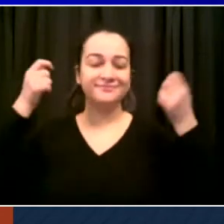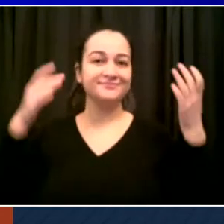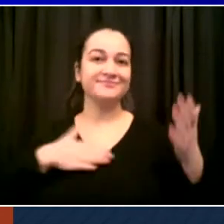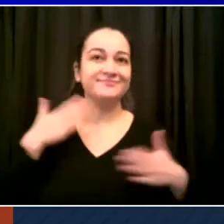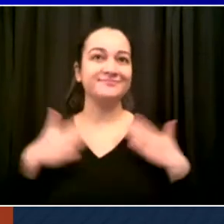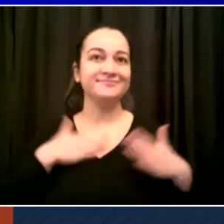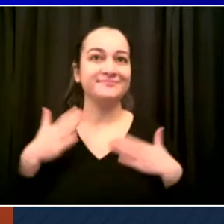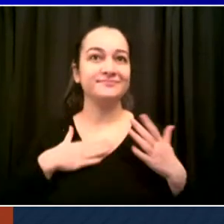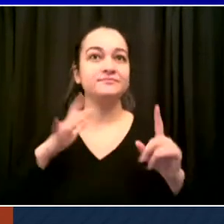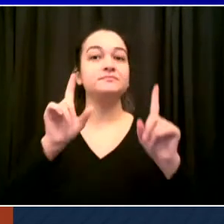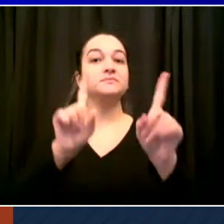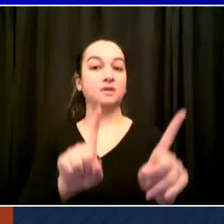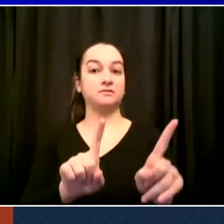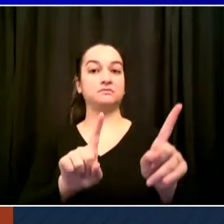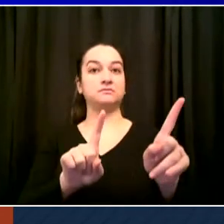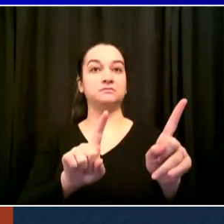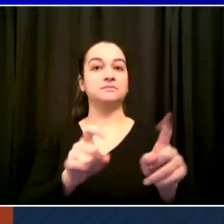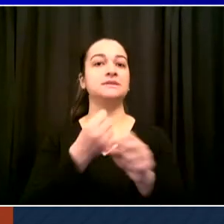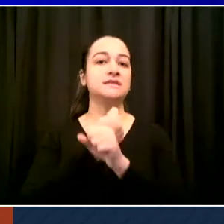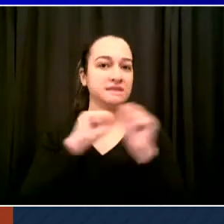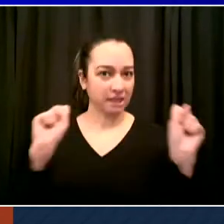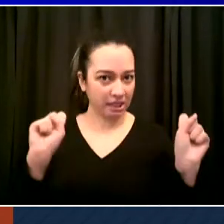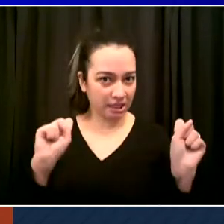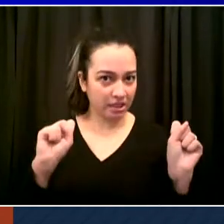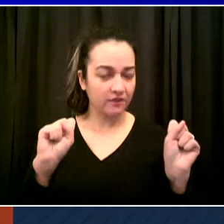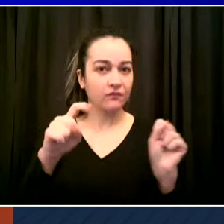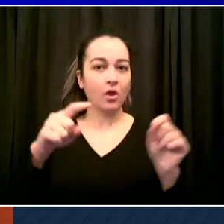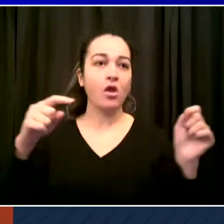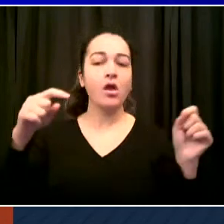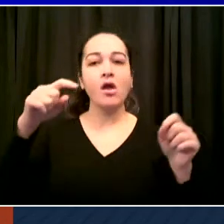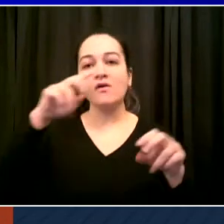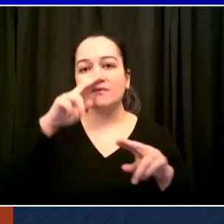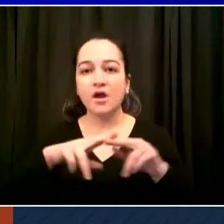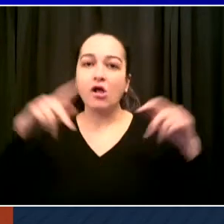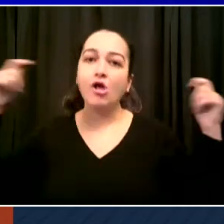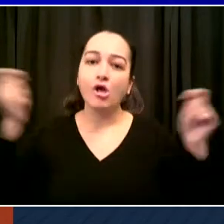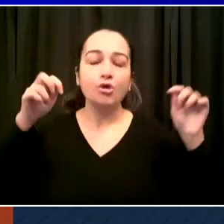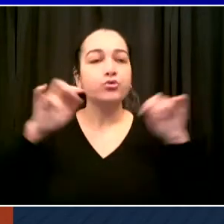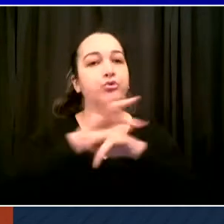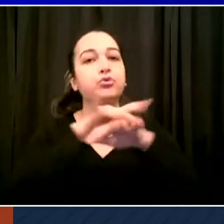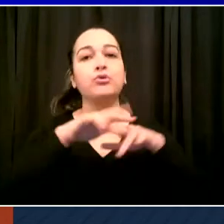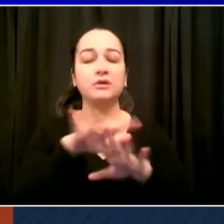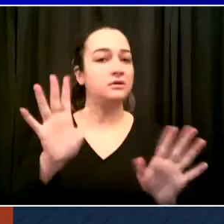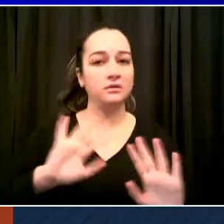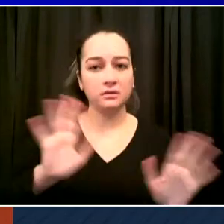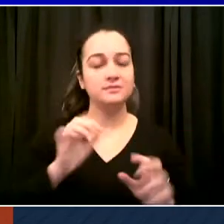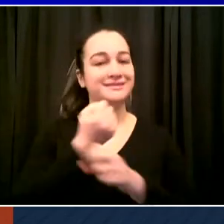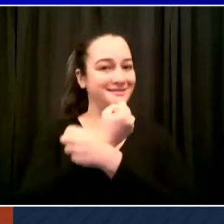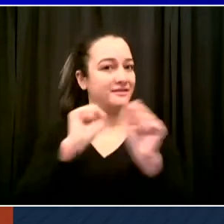GET TO CELEBRATE AND ENJOY PEOPLE